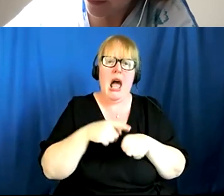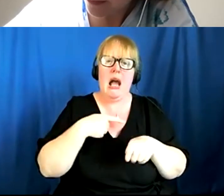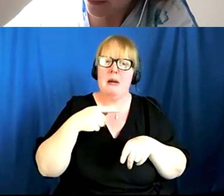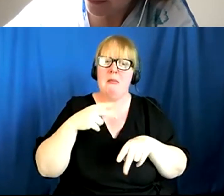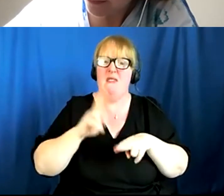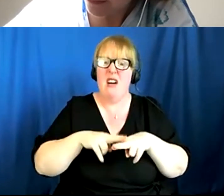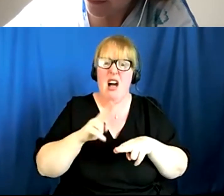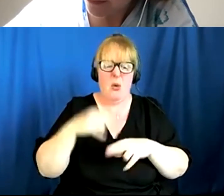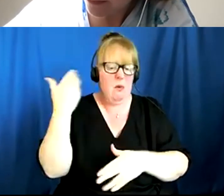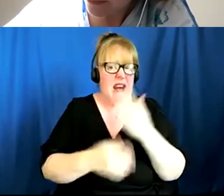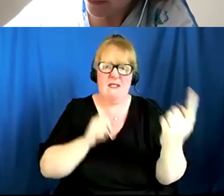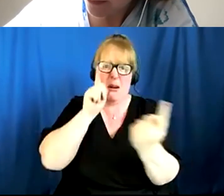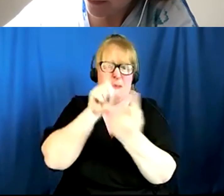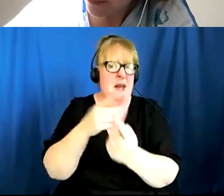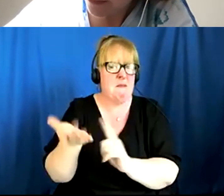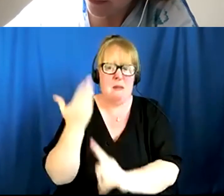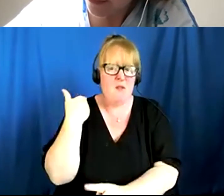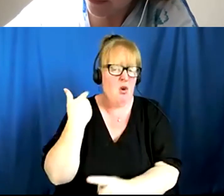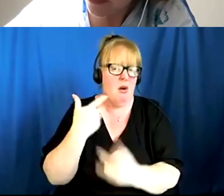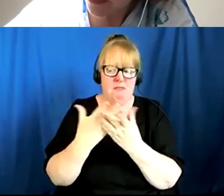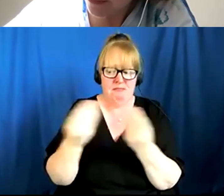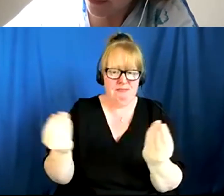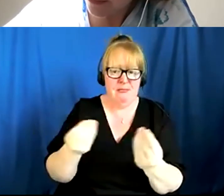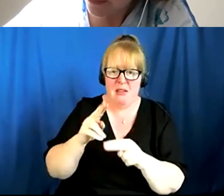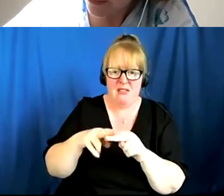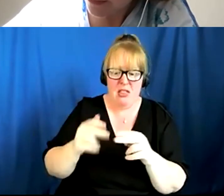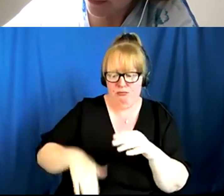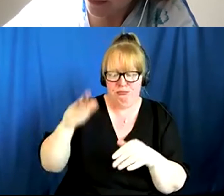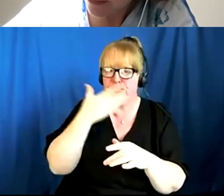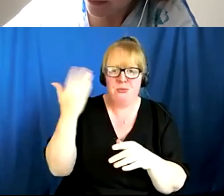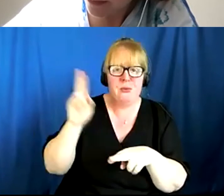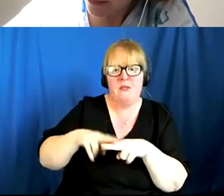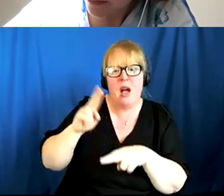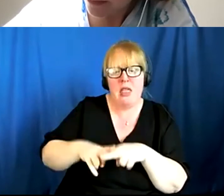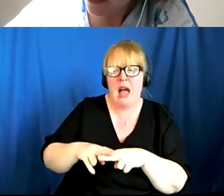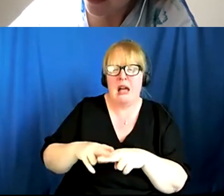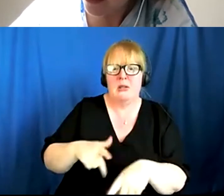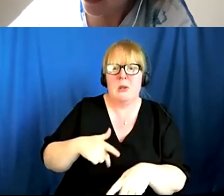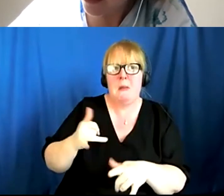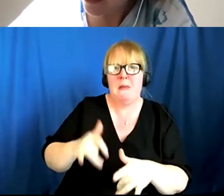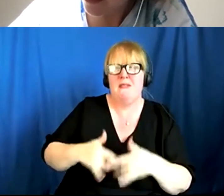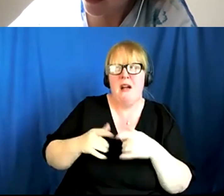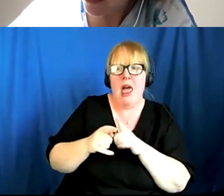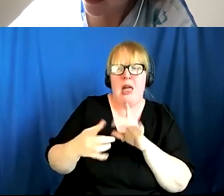Anyway, and I had, I was in Paris, and I was doing a lot of historic sounds really creepy.